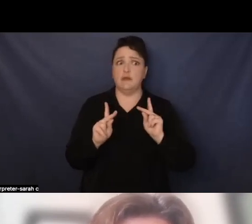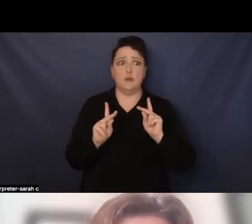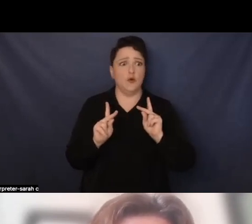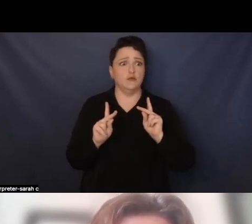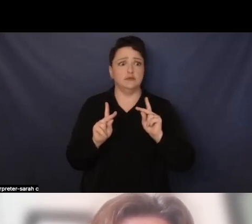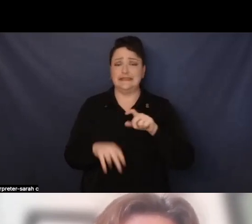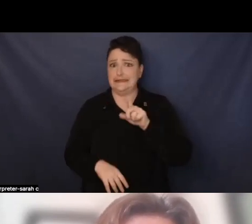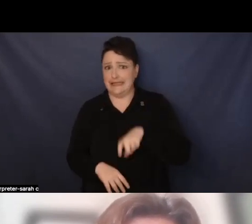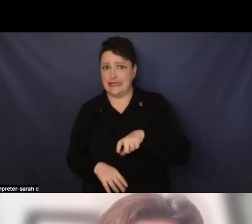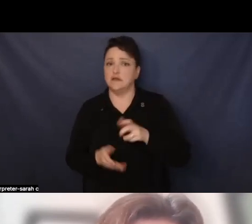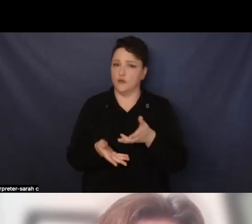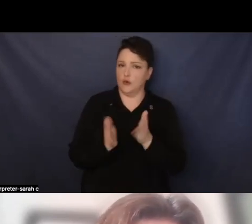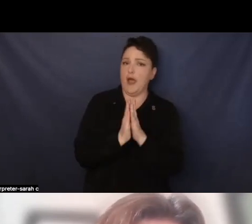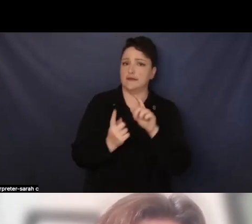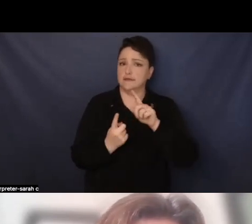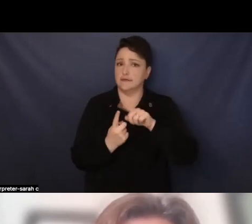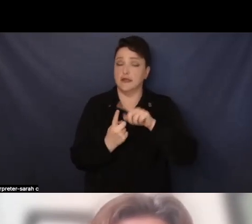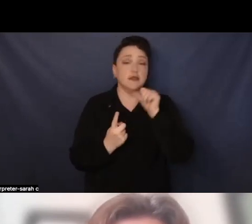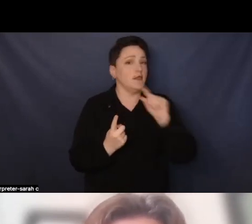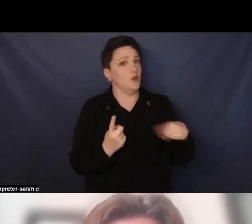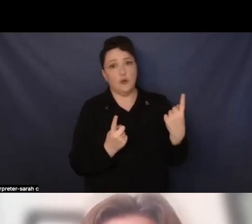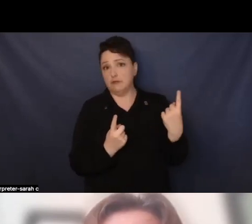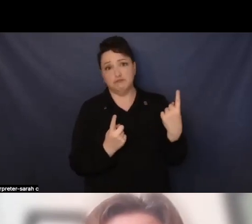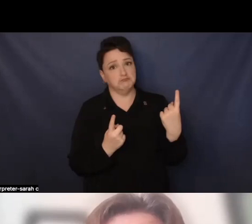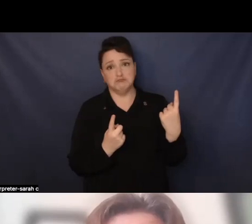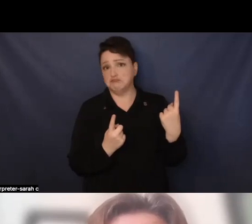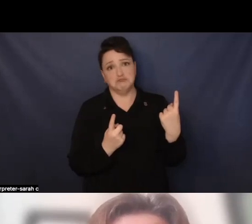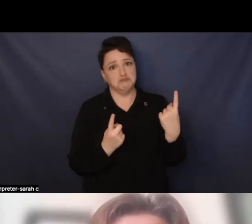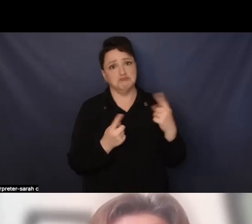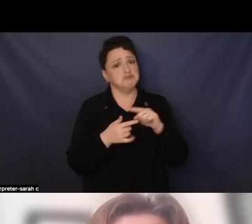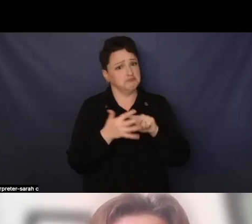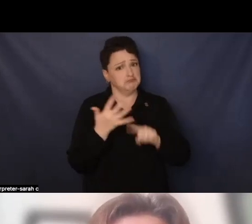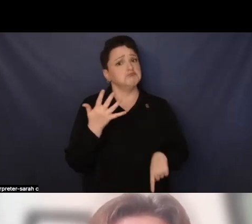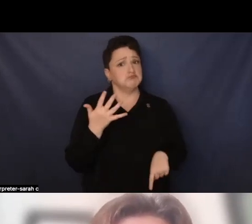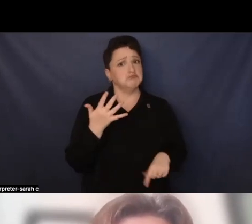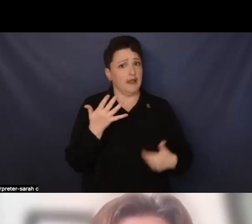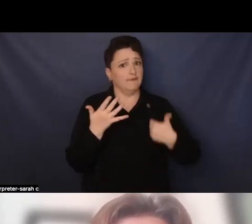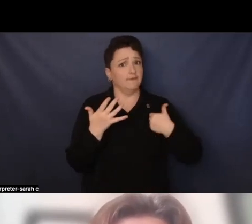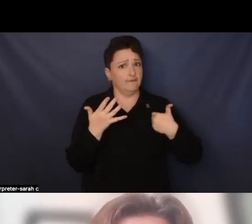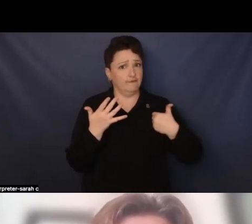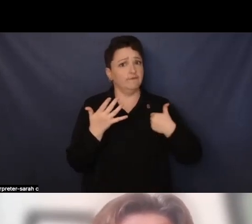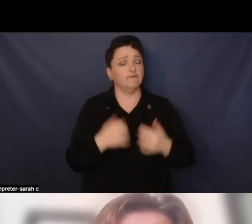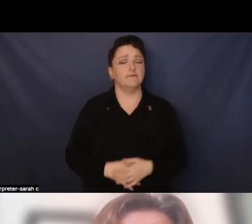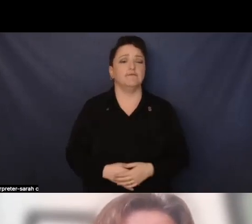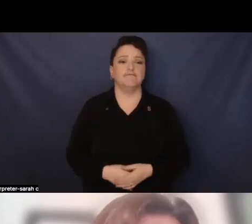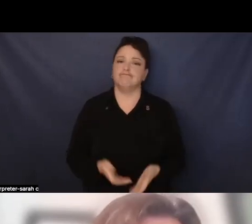But it's not the only accommodation that you should keep in mind. So this slide lists video